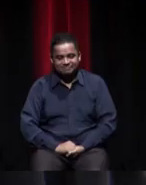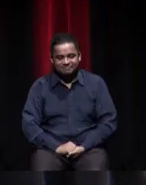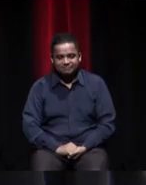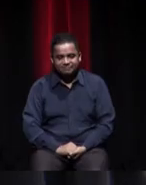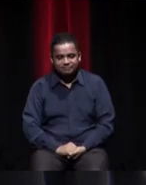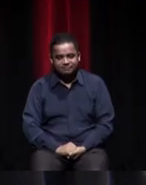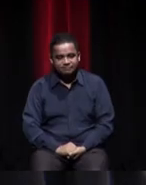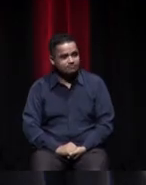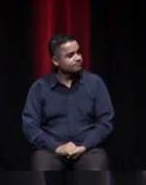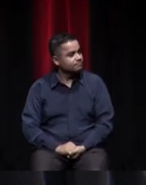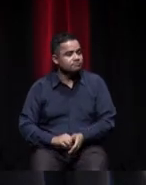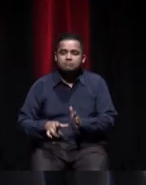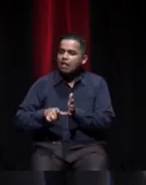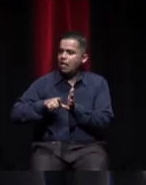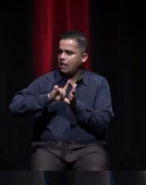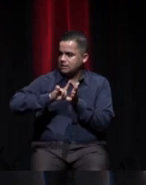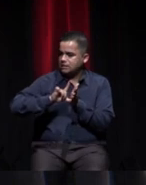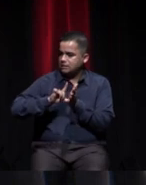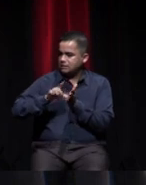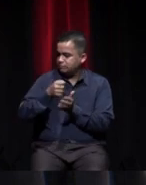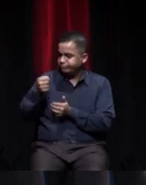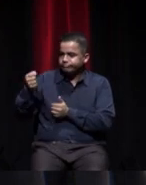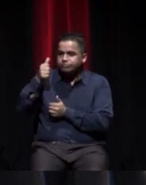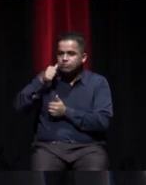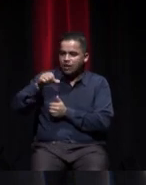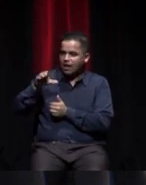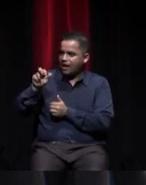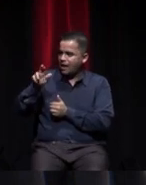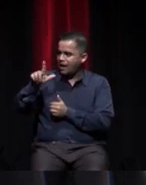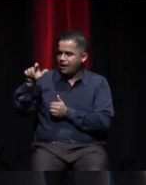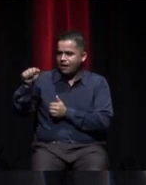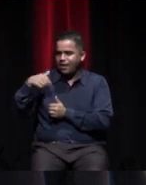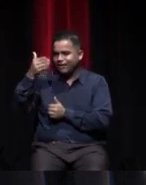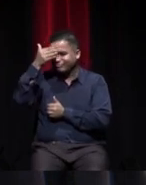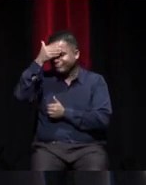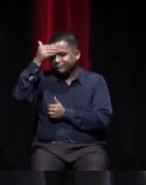Before moving to Carla. I forgot and I apologize to you all,